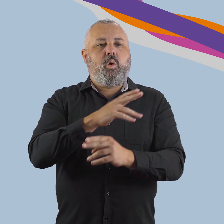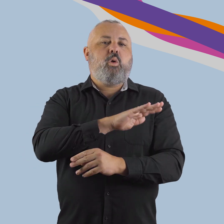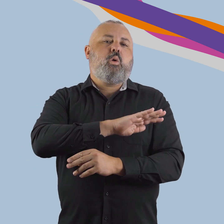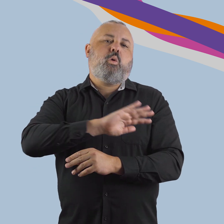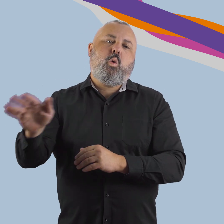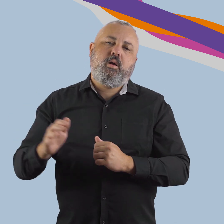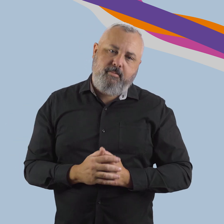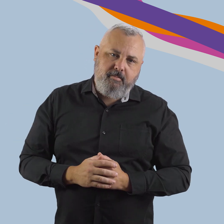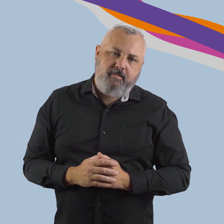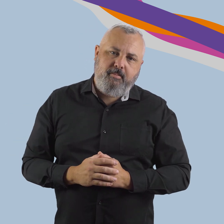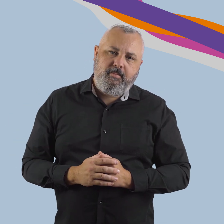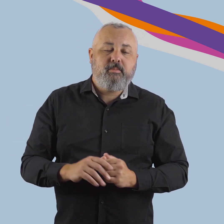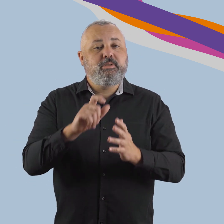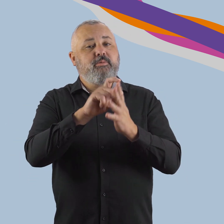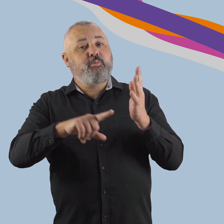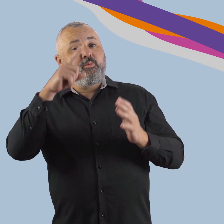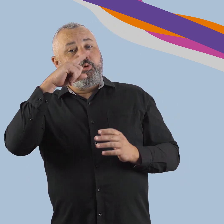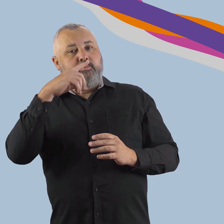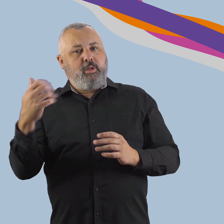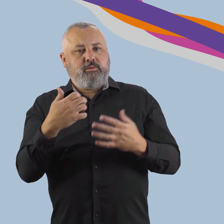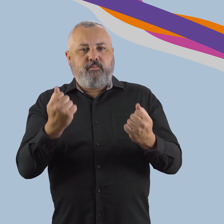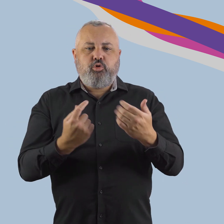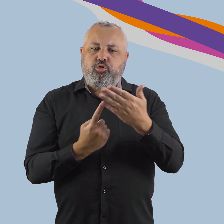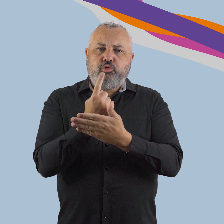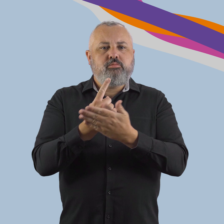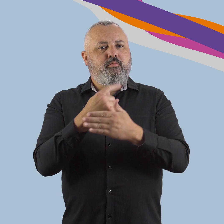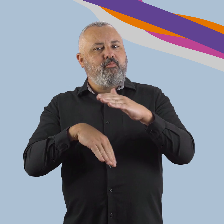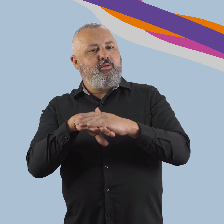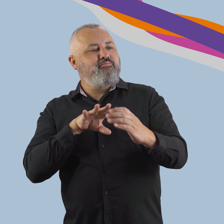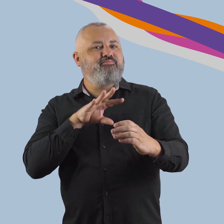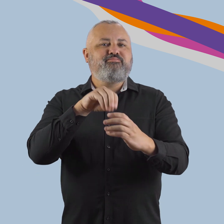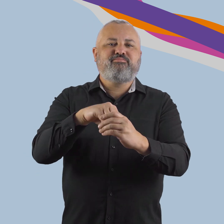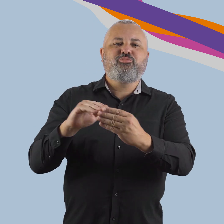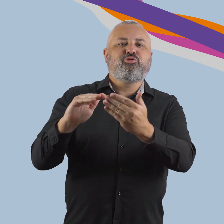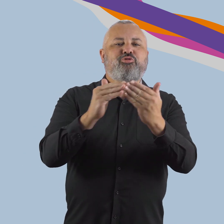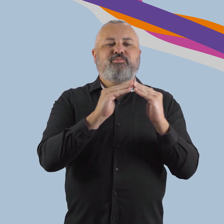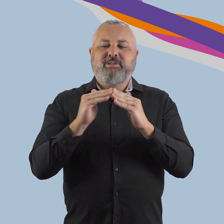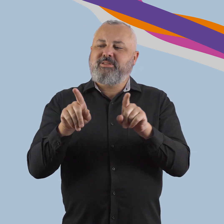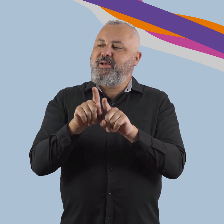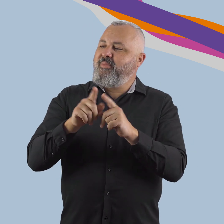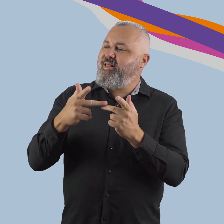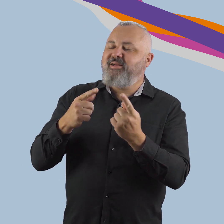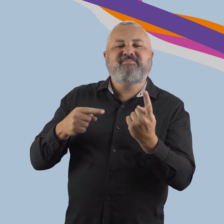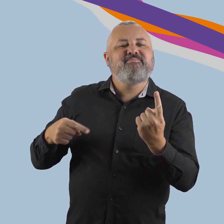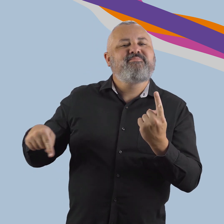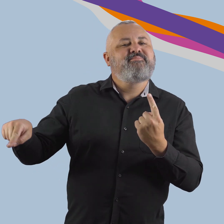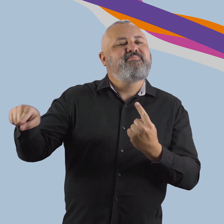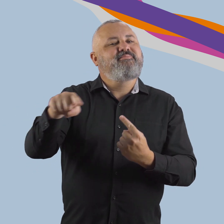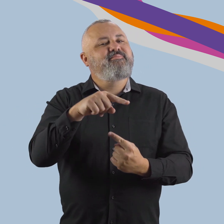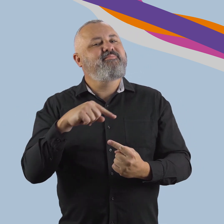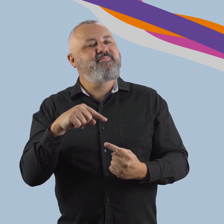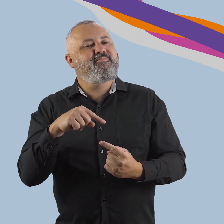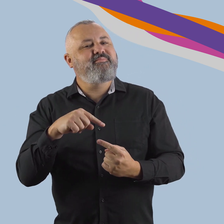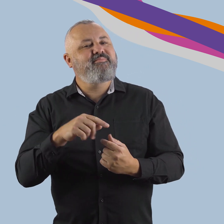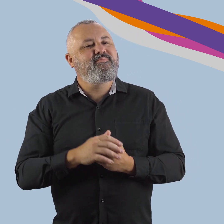all people with disability can fulfil their potential as equal members of the community.